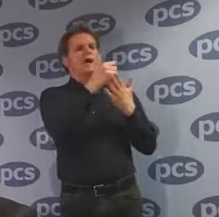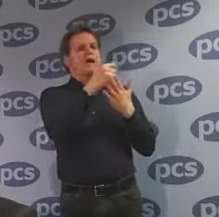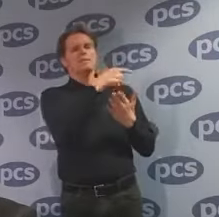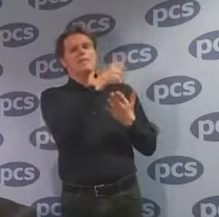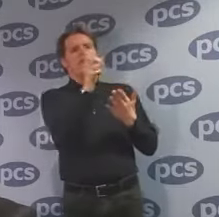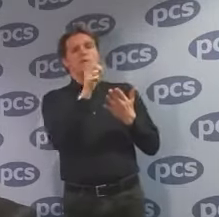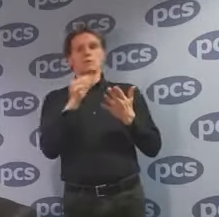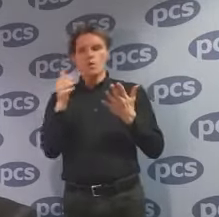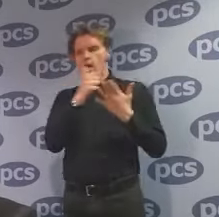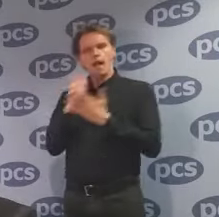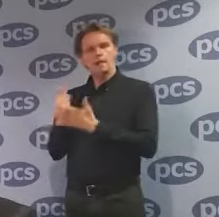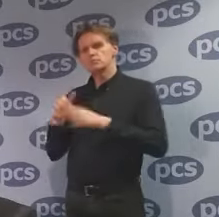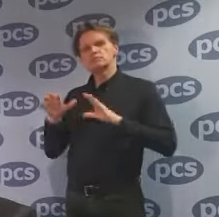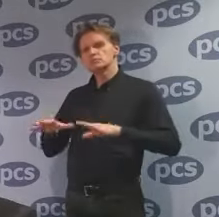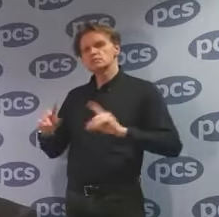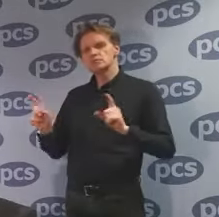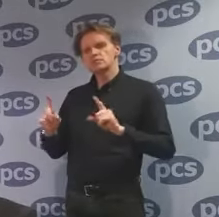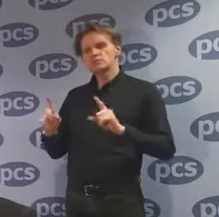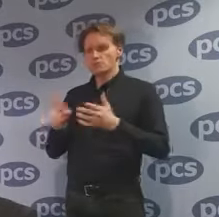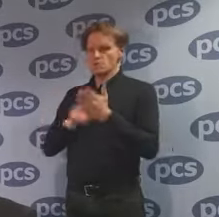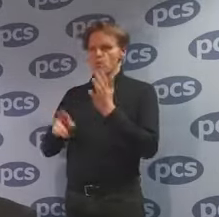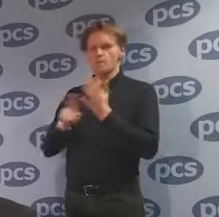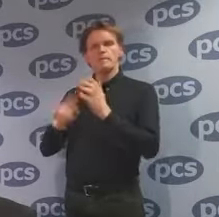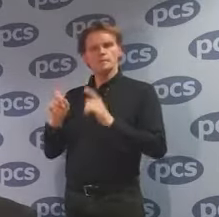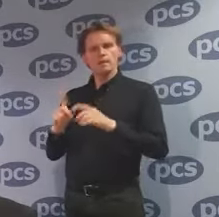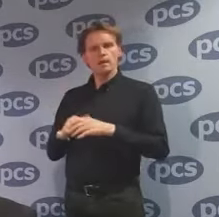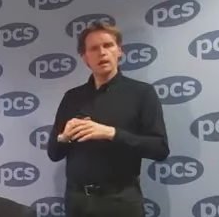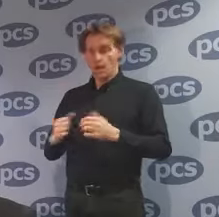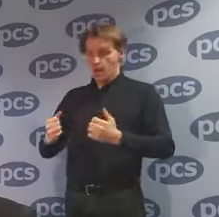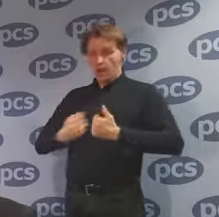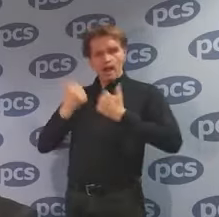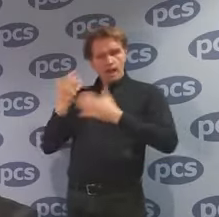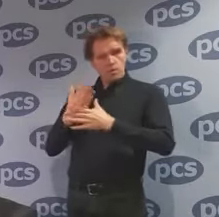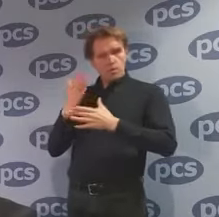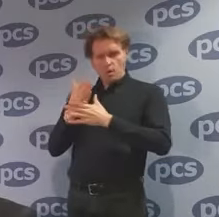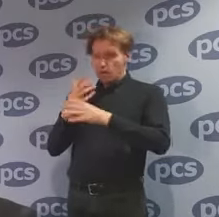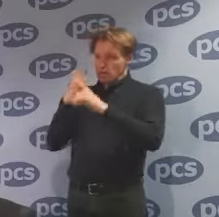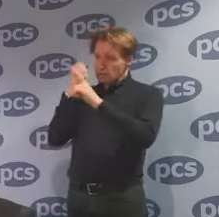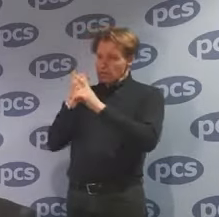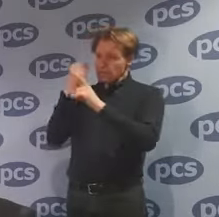the work we've done on tax justice with the HMRC group campaigning on tax